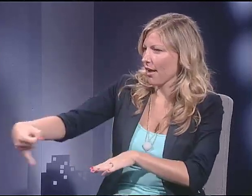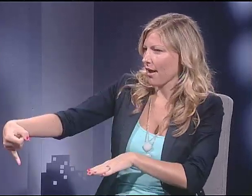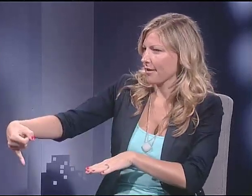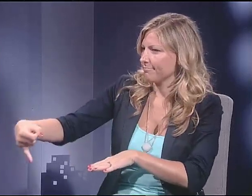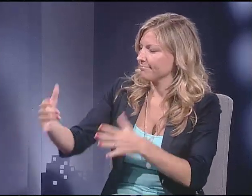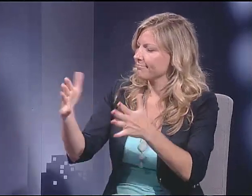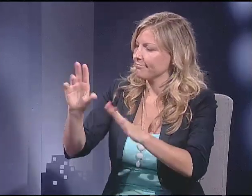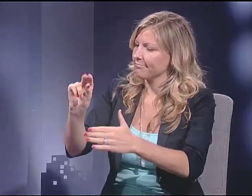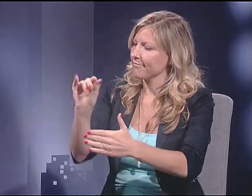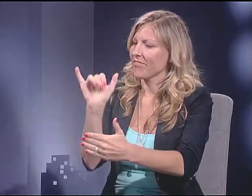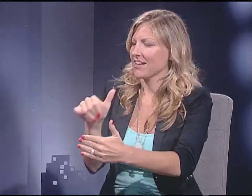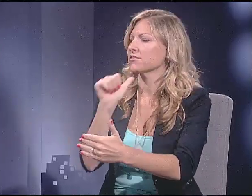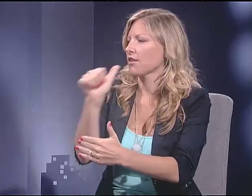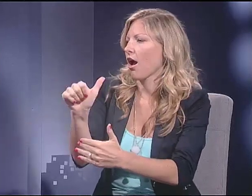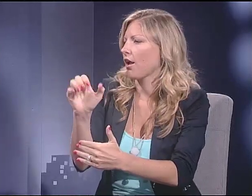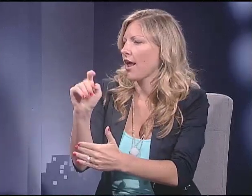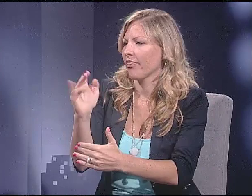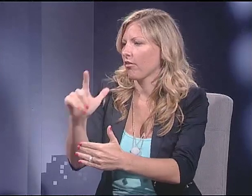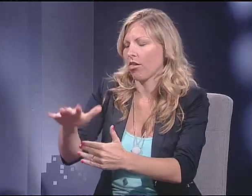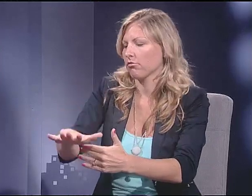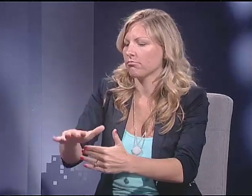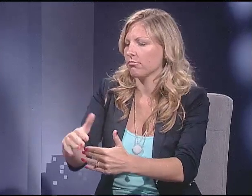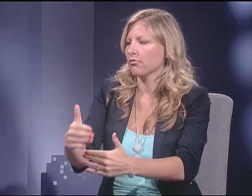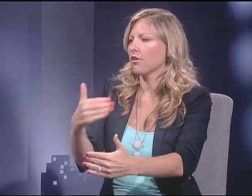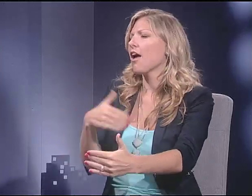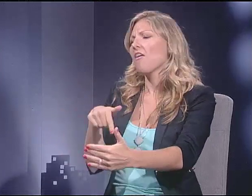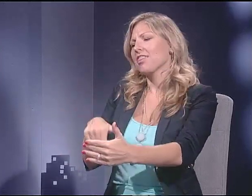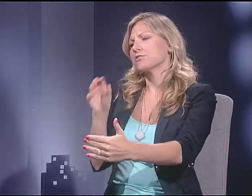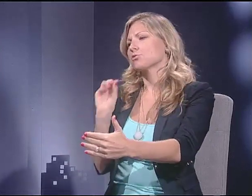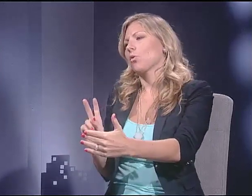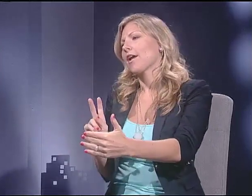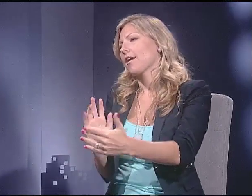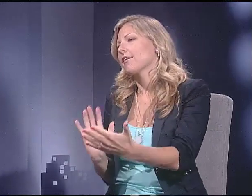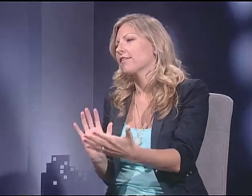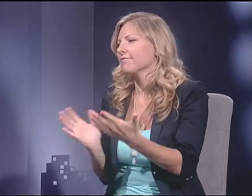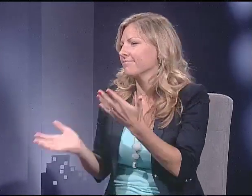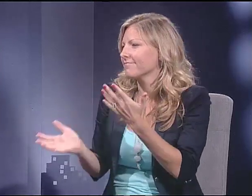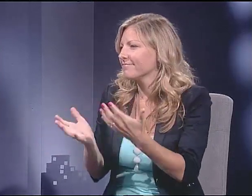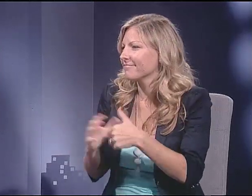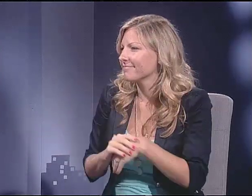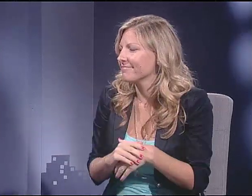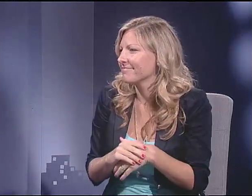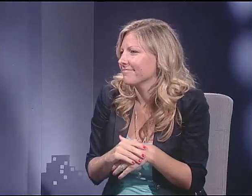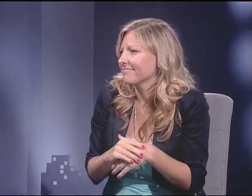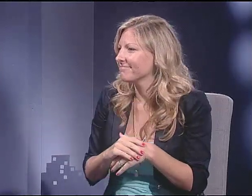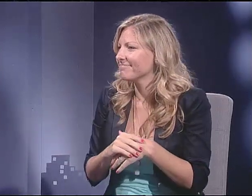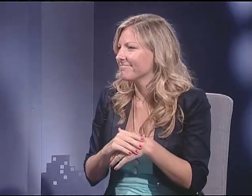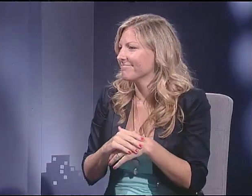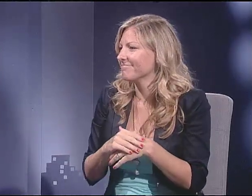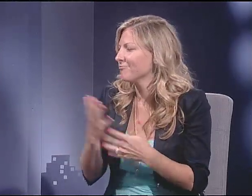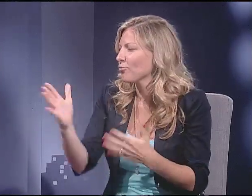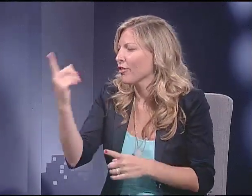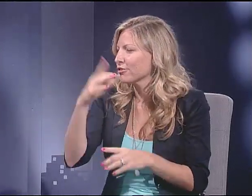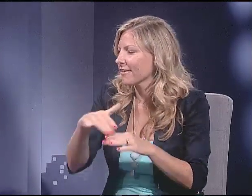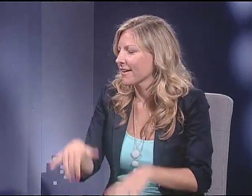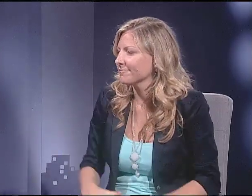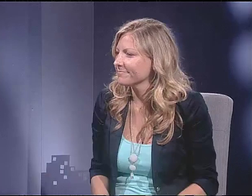that we need to draw the line and say that, you know, that is unethical and you know something less is okay.